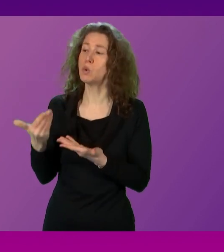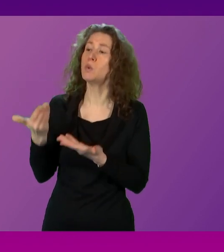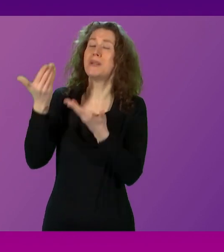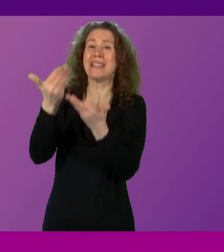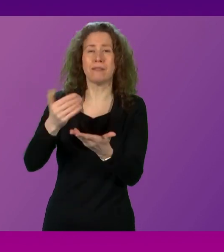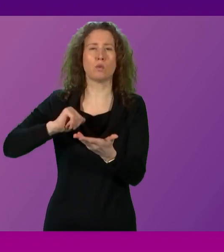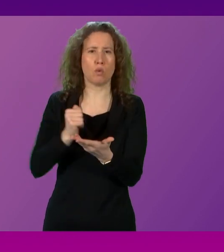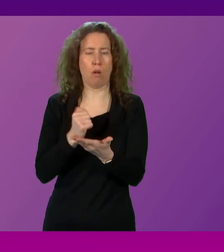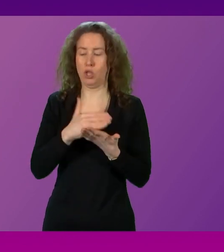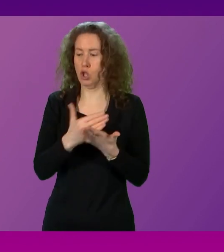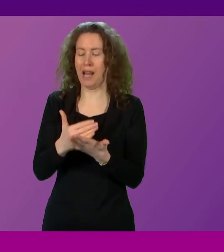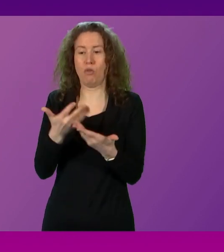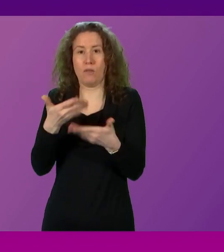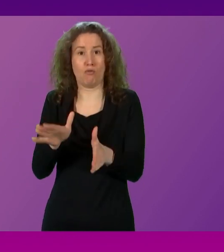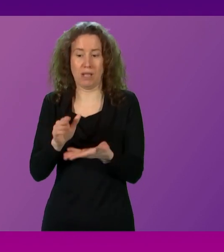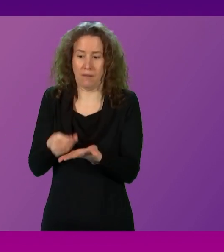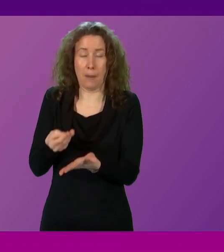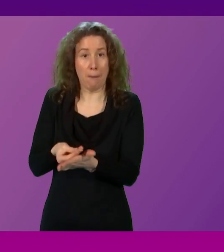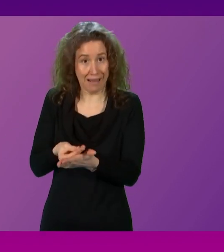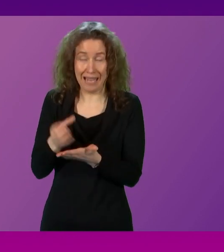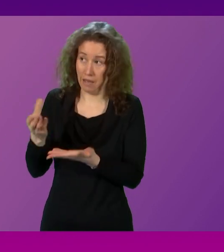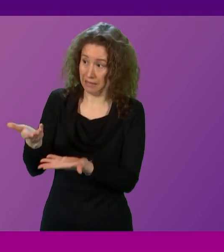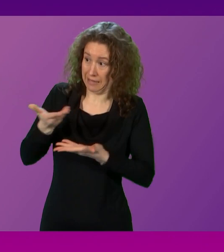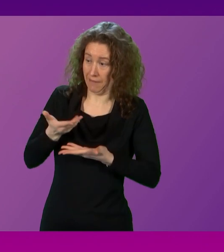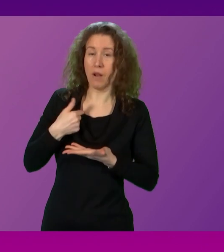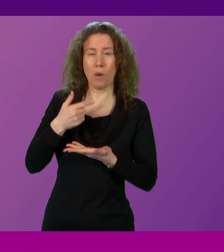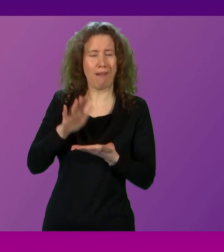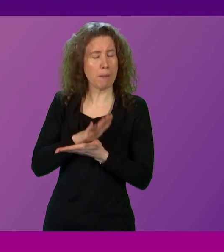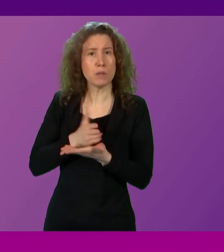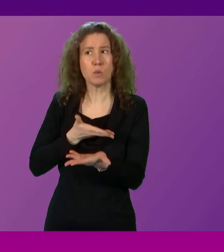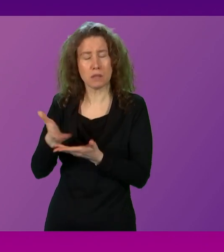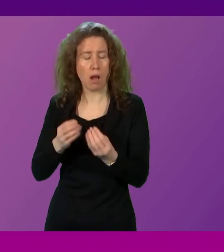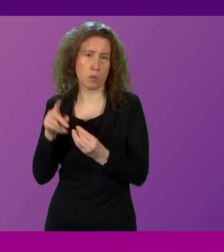of the remaining levelling up funding, and we would be happy to discuss that with it.